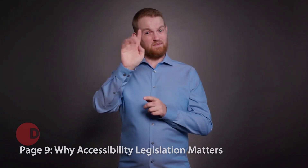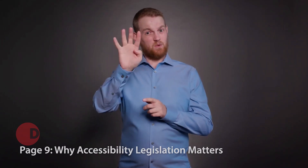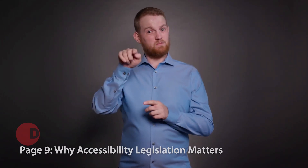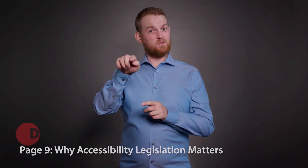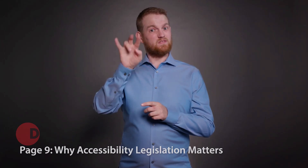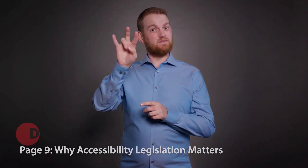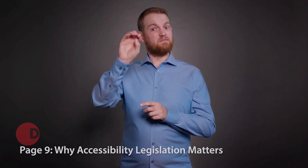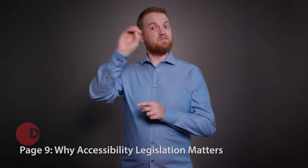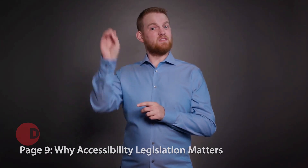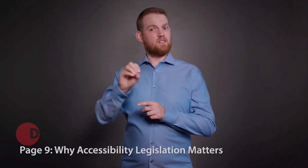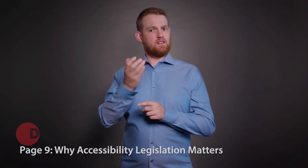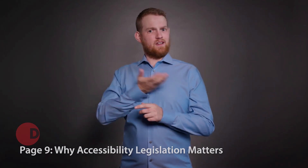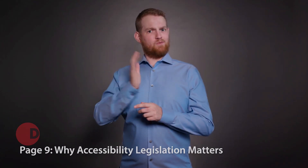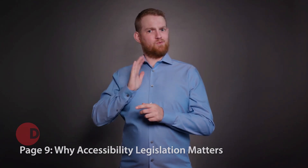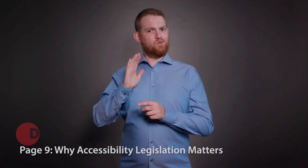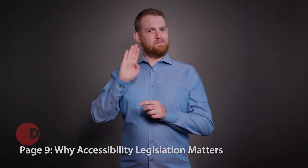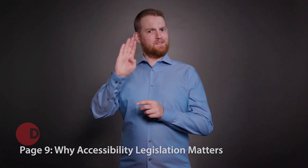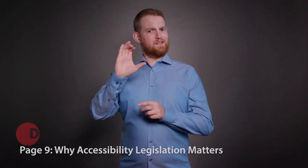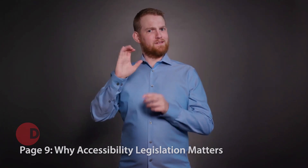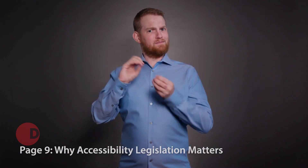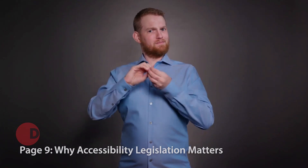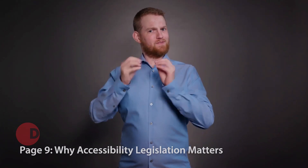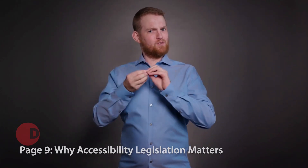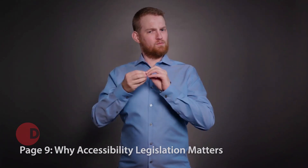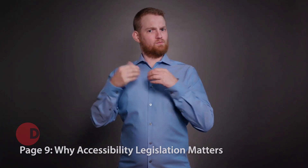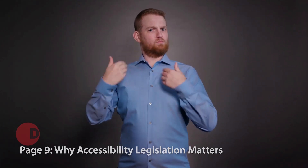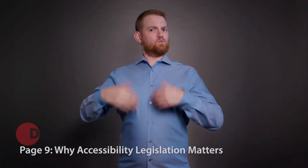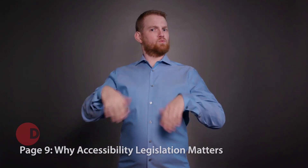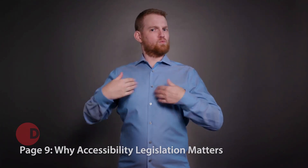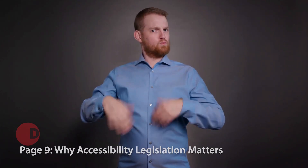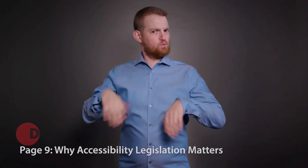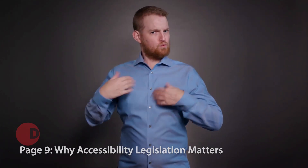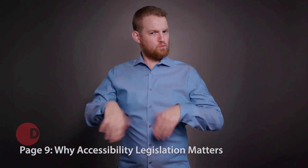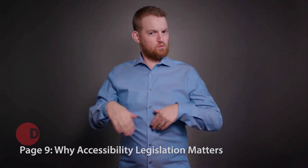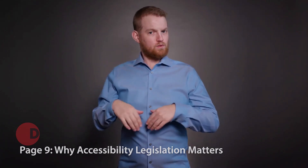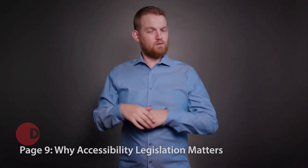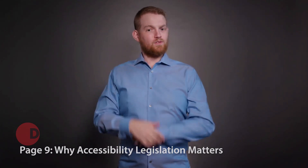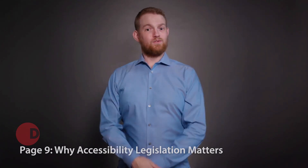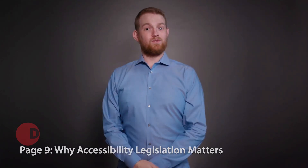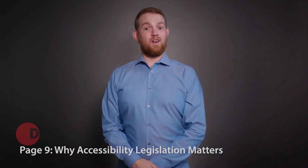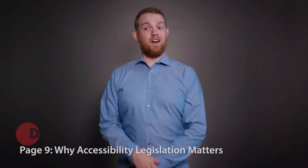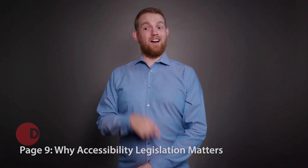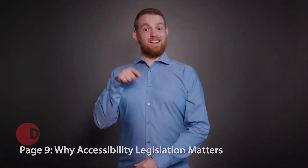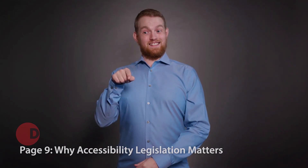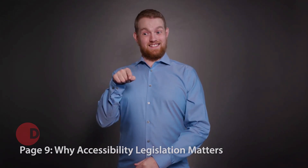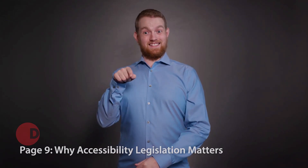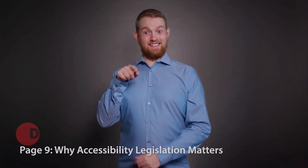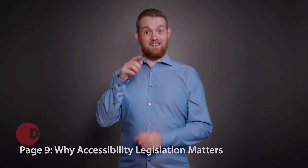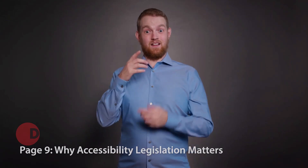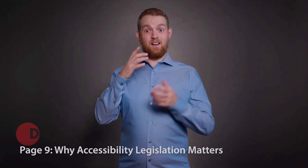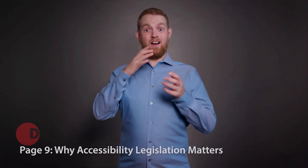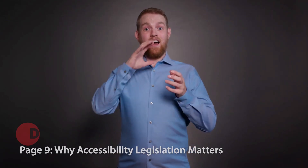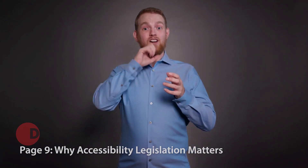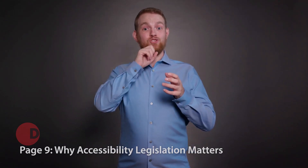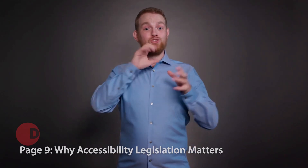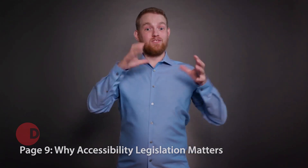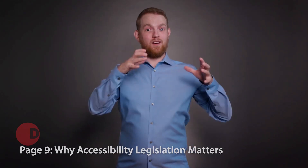As the population ages, the number of people with disabilities and the severity of